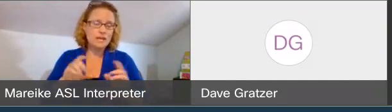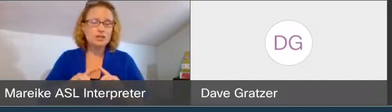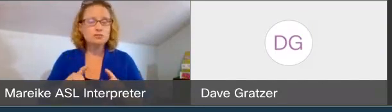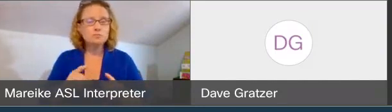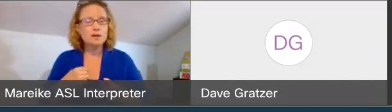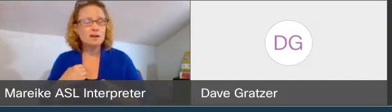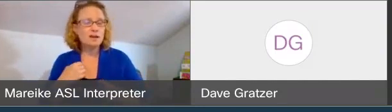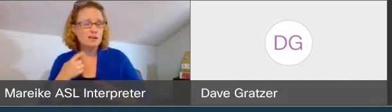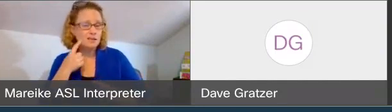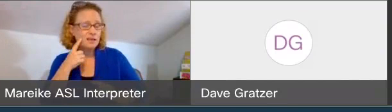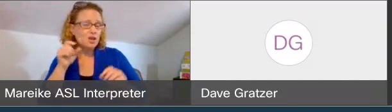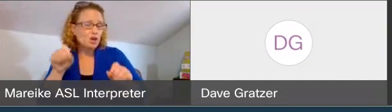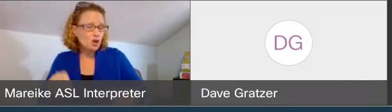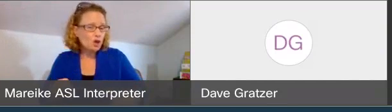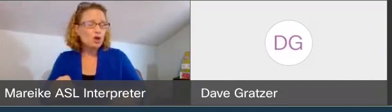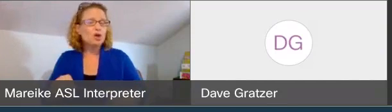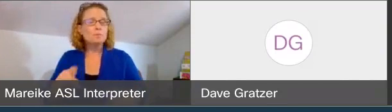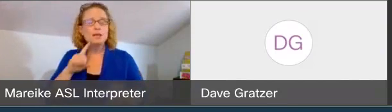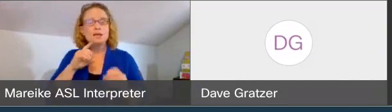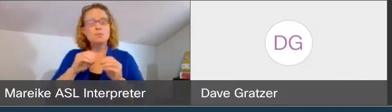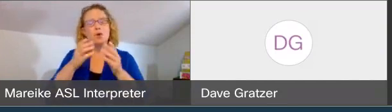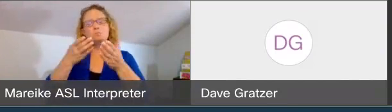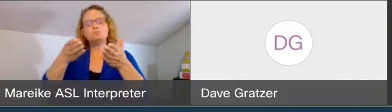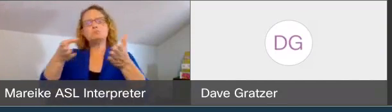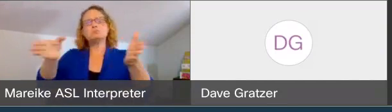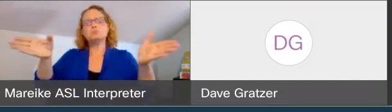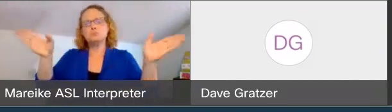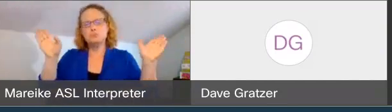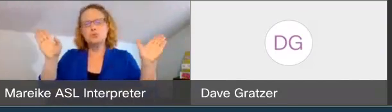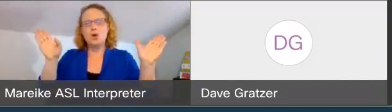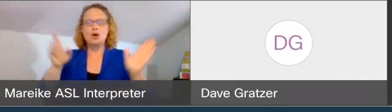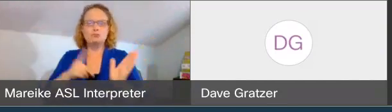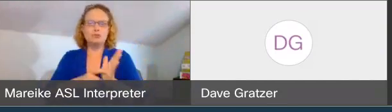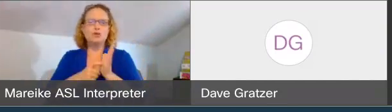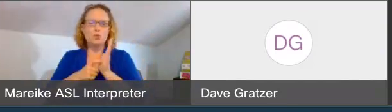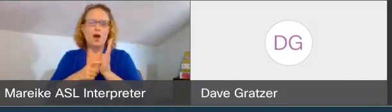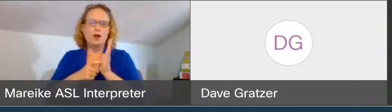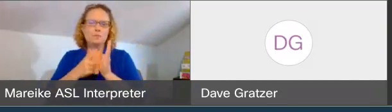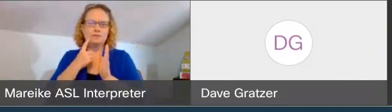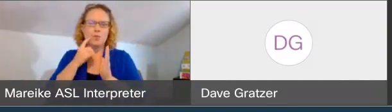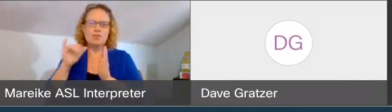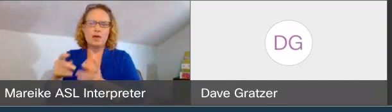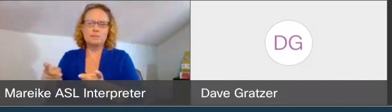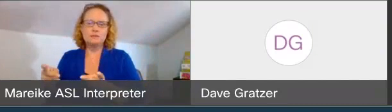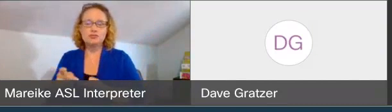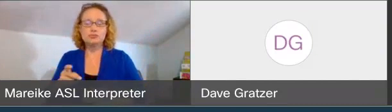it, it could potentially be broader. - [Michele] Great, thank you. So what